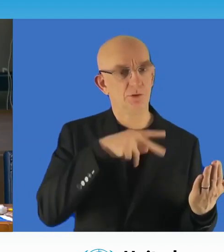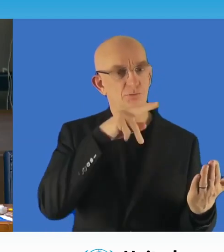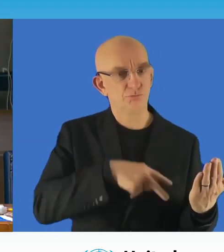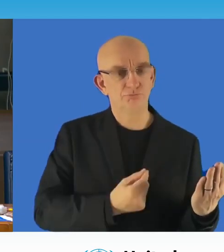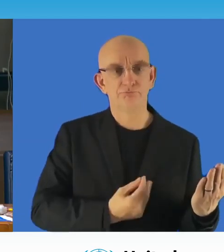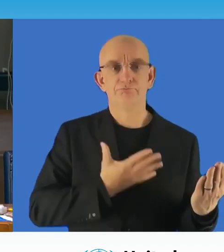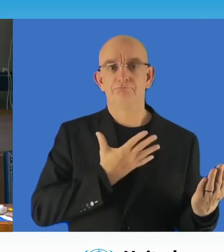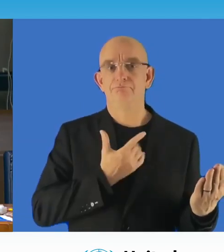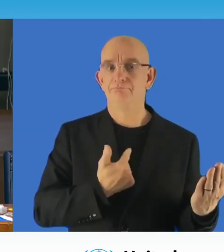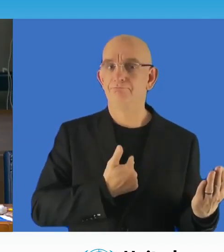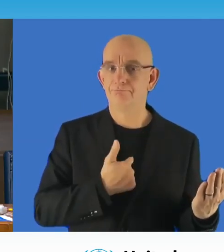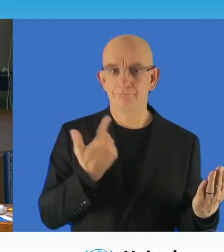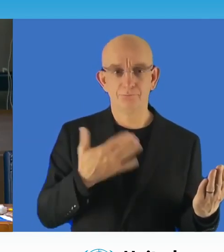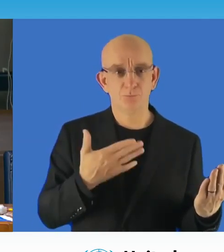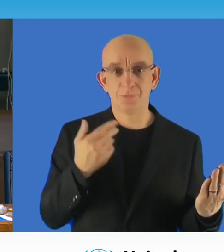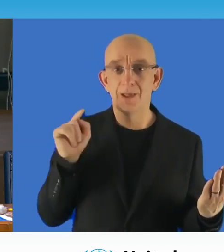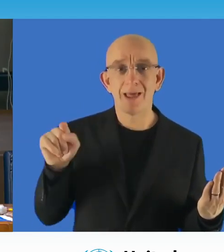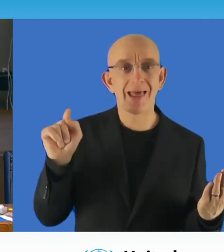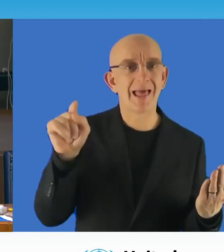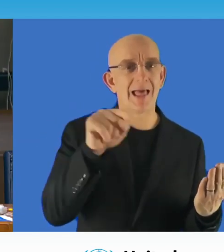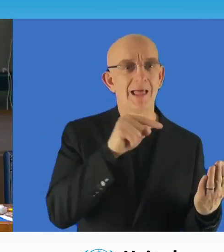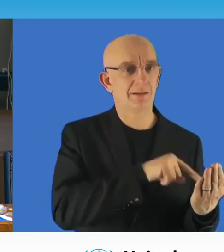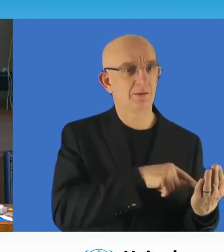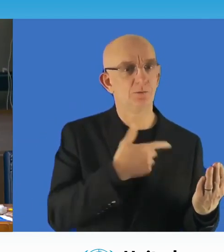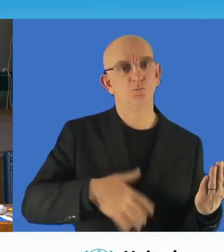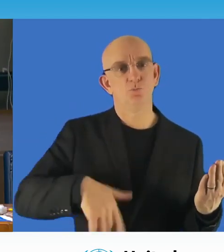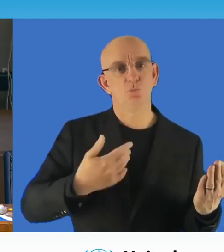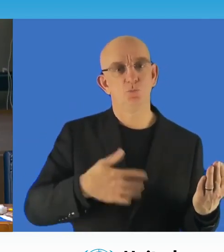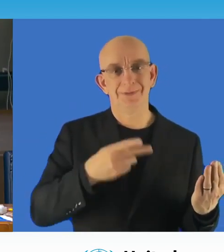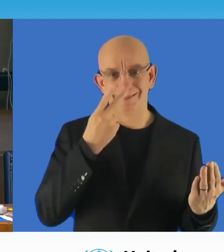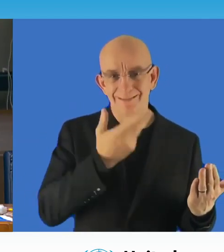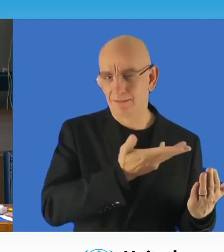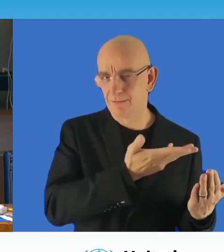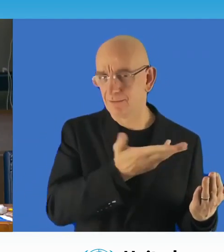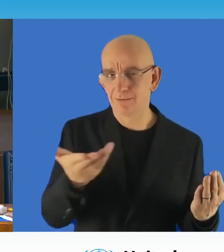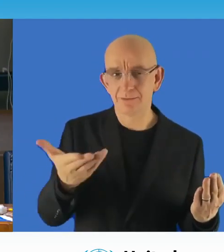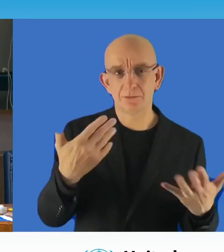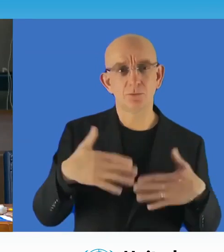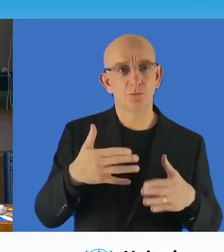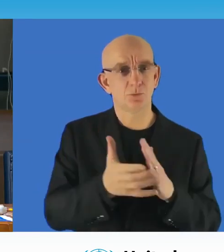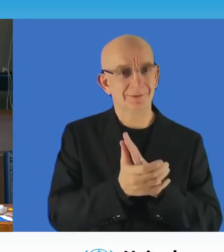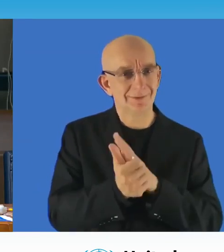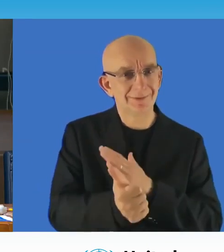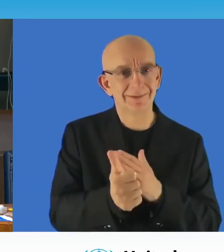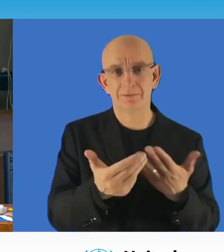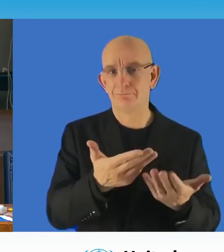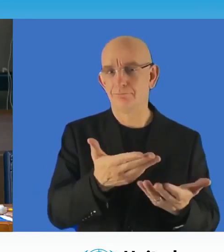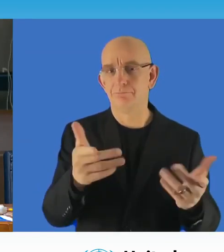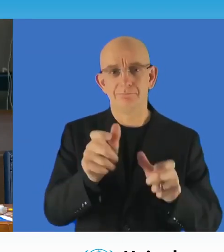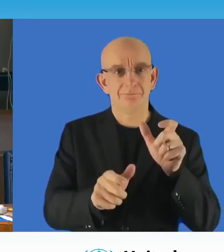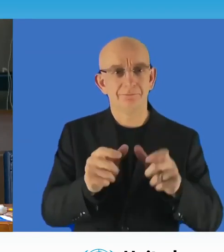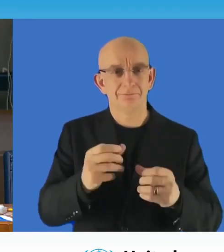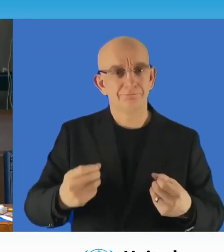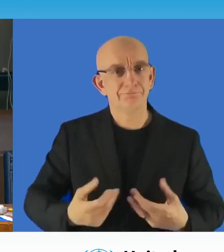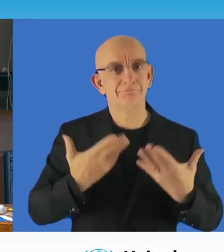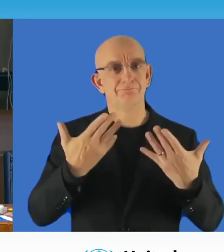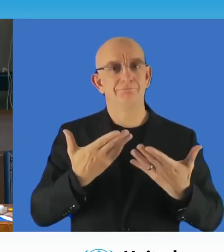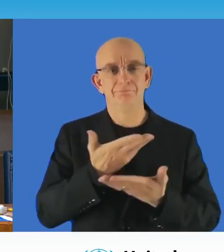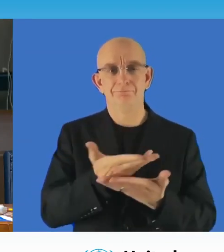number of people who are talented and skilled and inspiring in the same place um and they